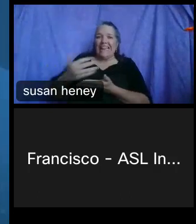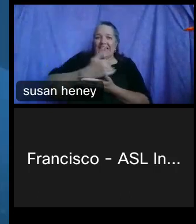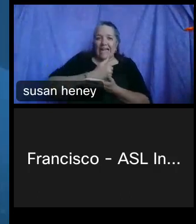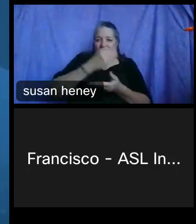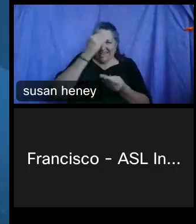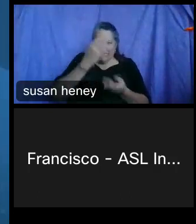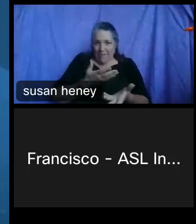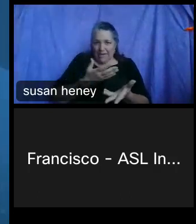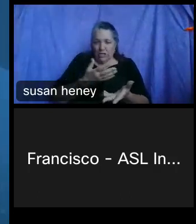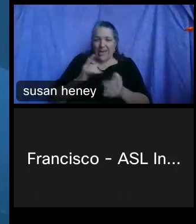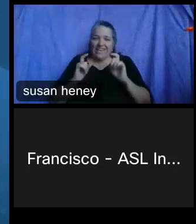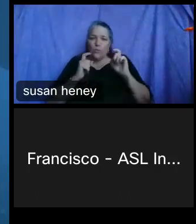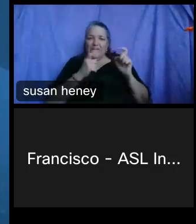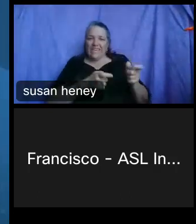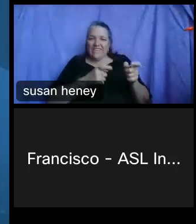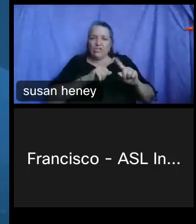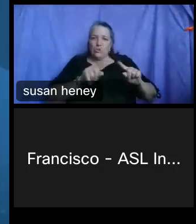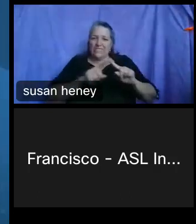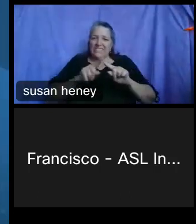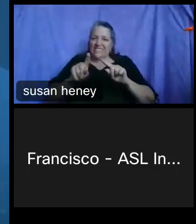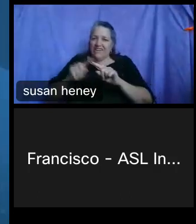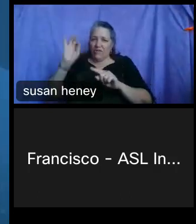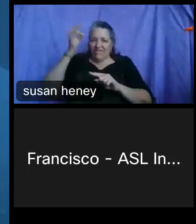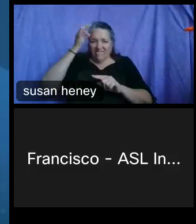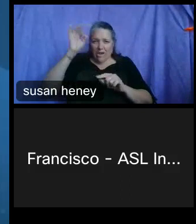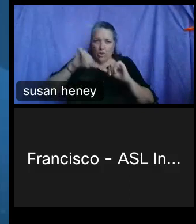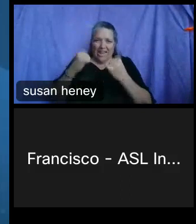the data over to the respective federal agency that crunches the numbers and release the data